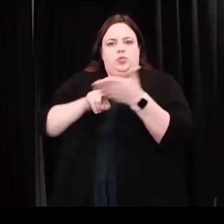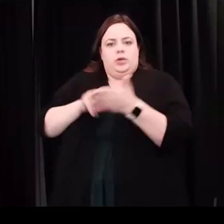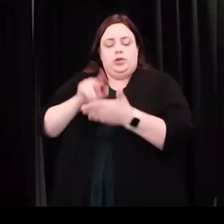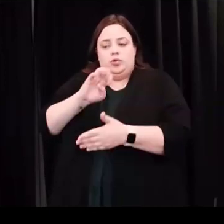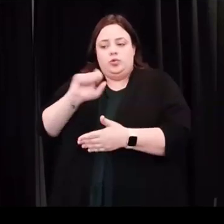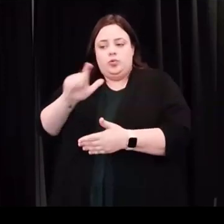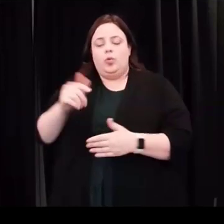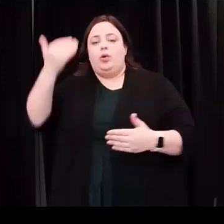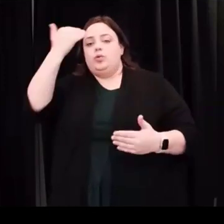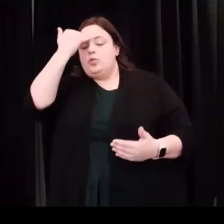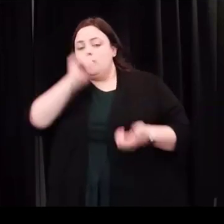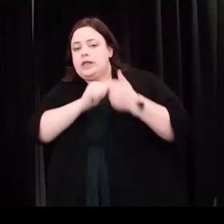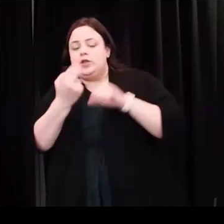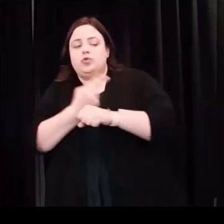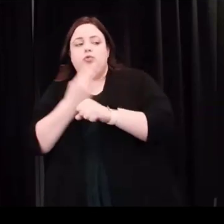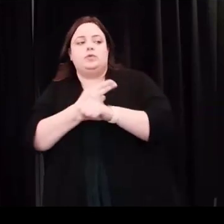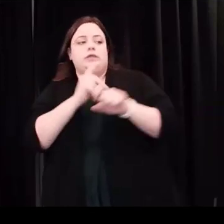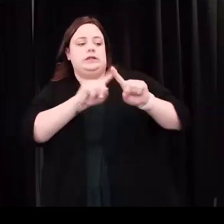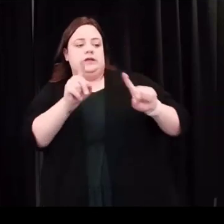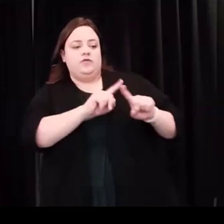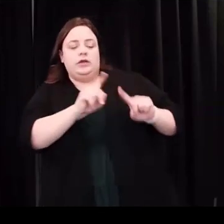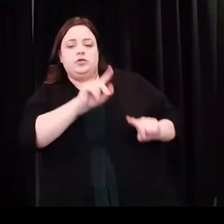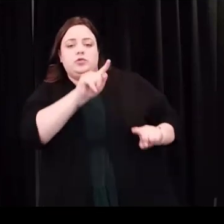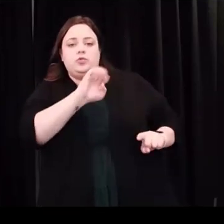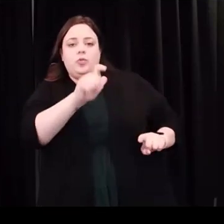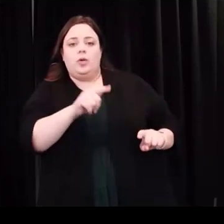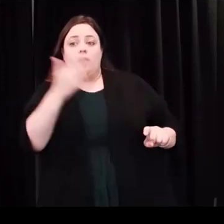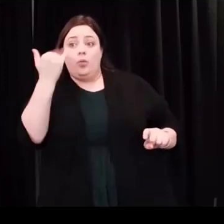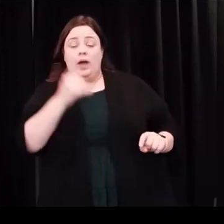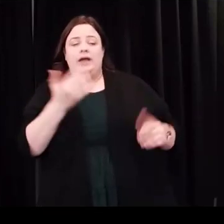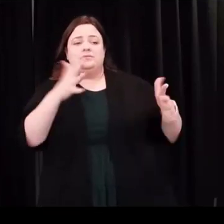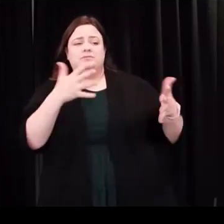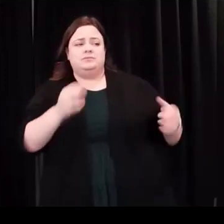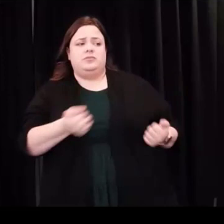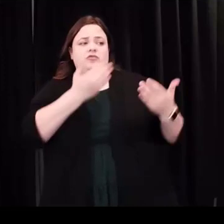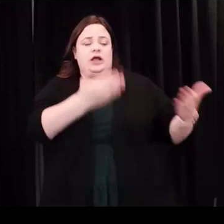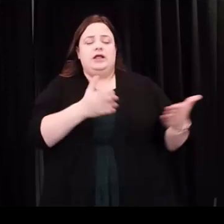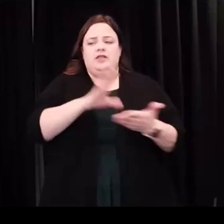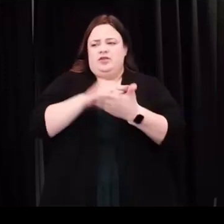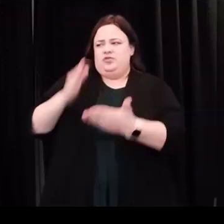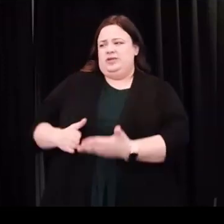to use another tool, because it was provided to them and the student's like, "I didn't use this